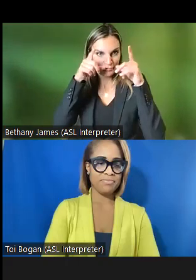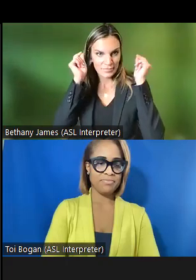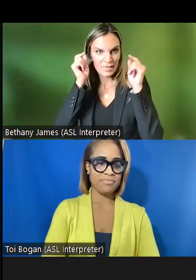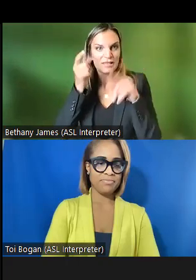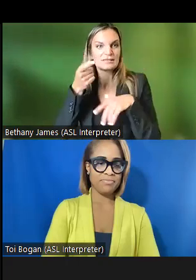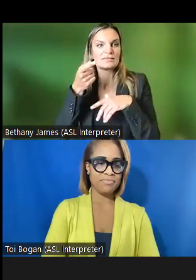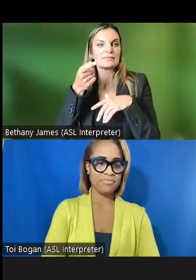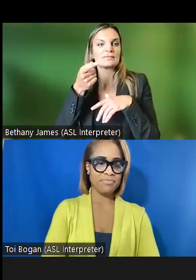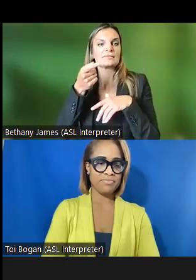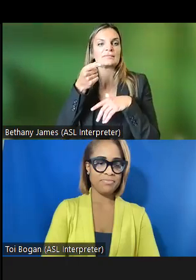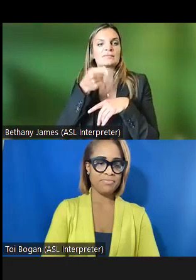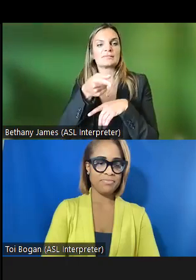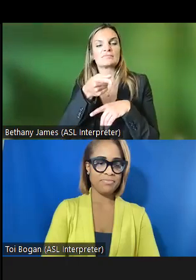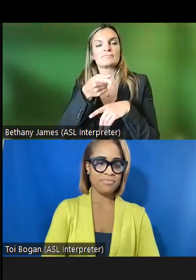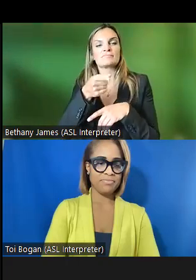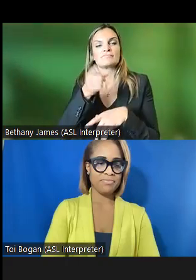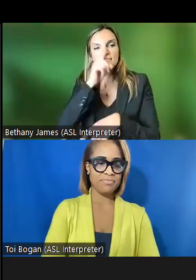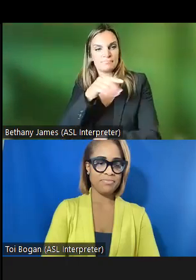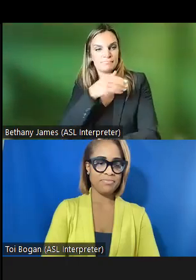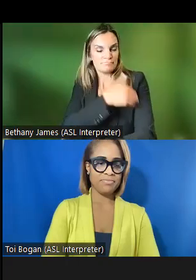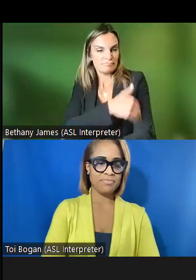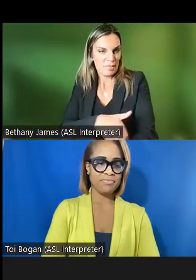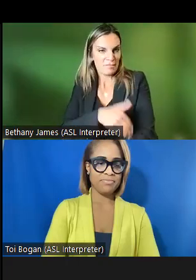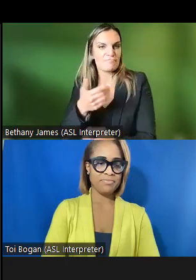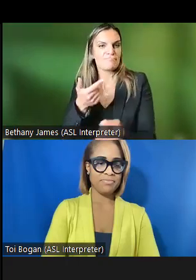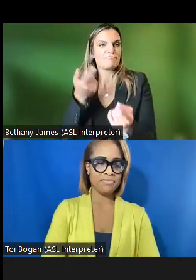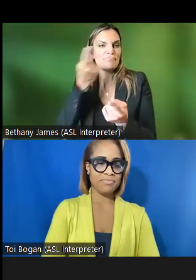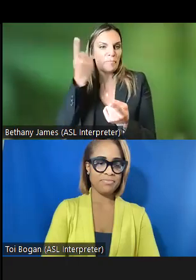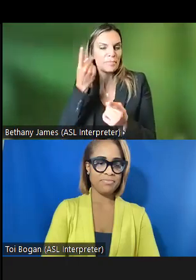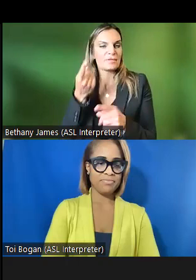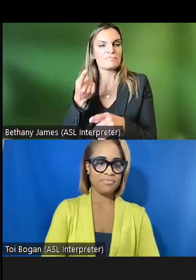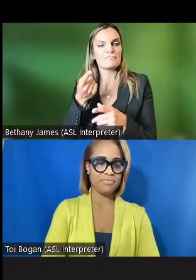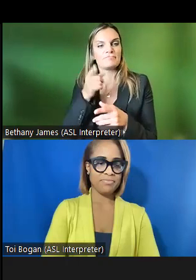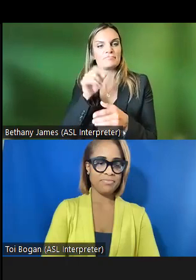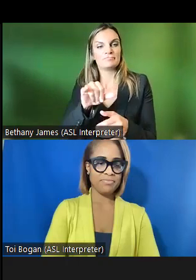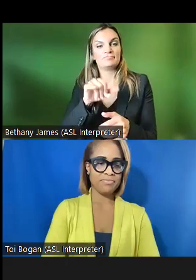So a Title II entity or Title III, Title I, any business that's open to the public or